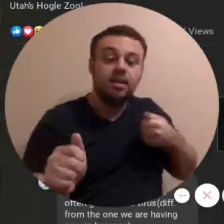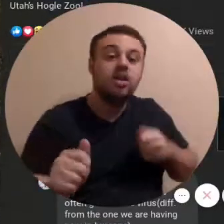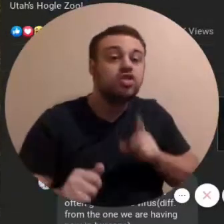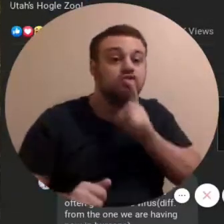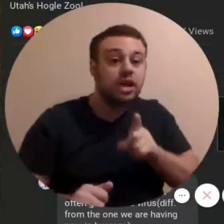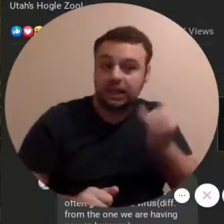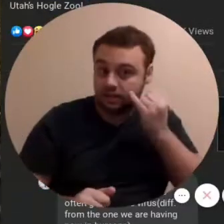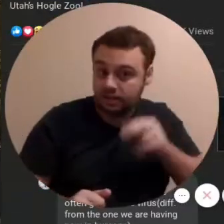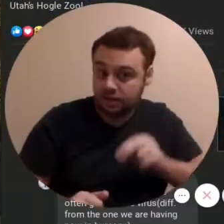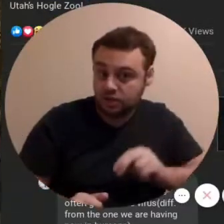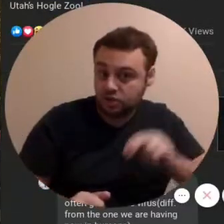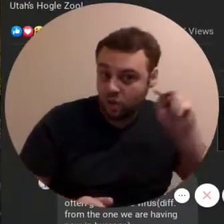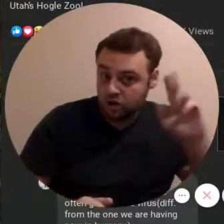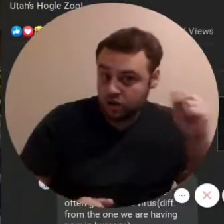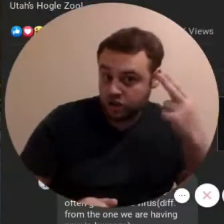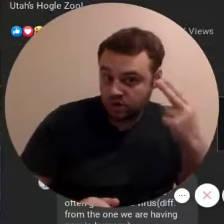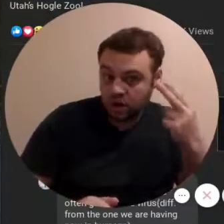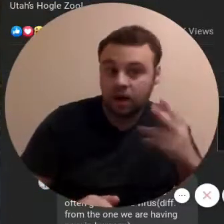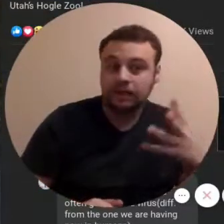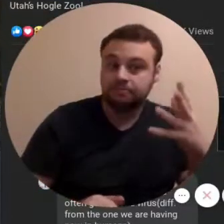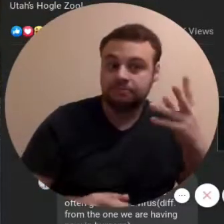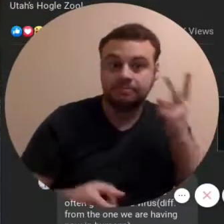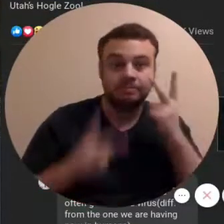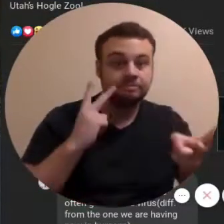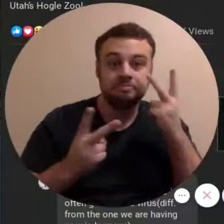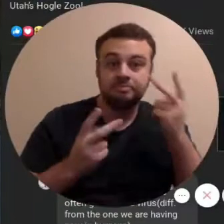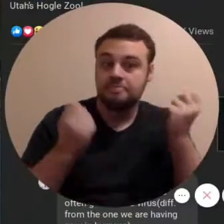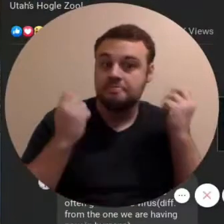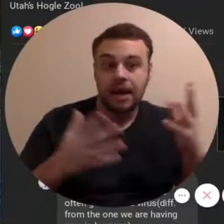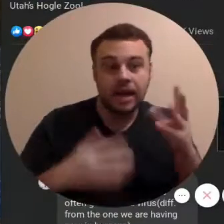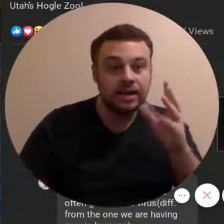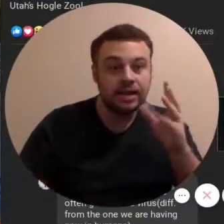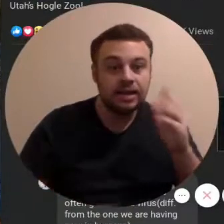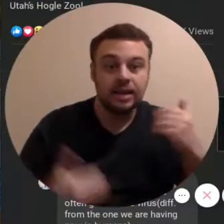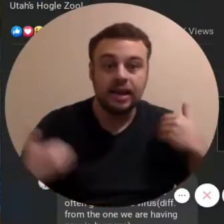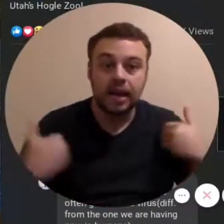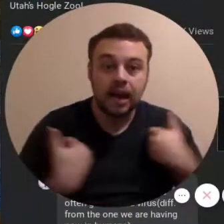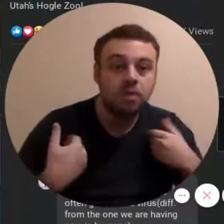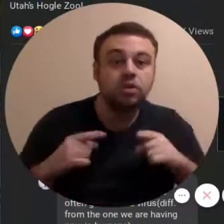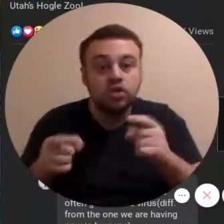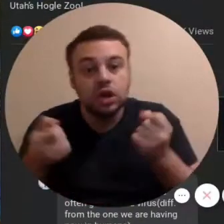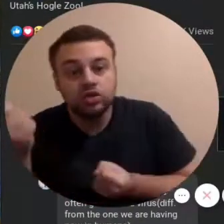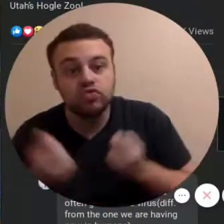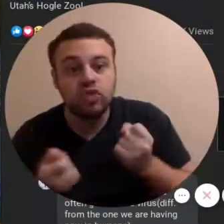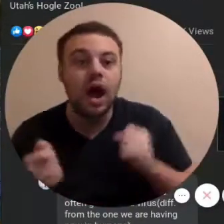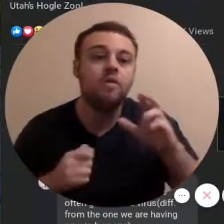wildlife on our hikes, and on our drives, even literally in our own backyard.